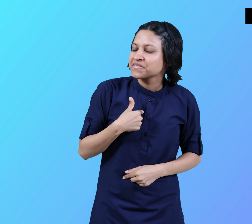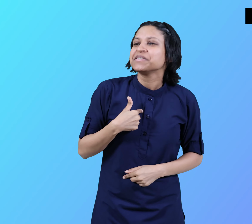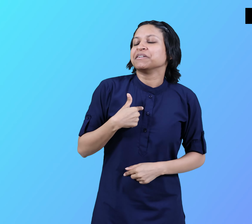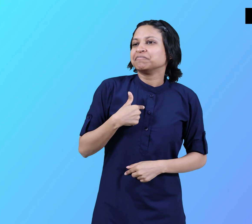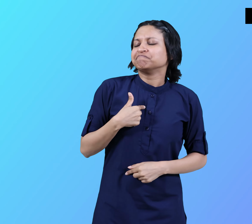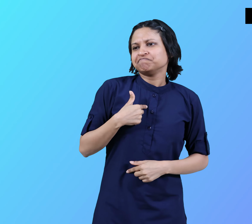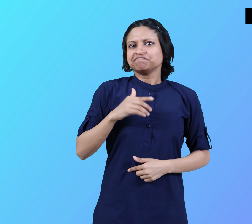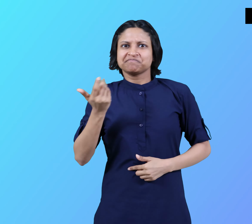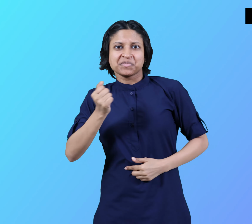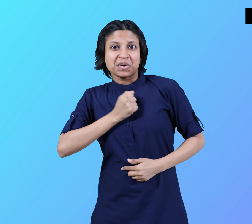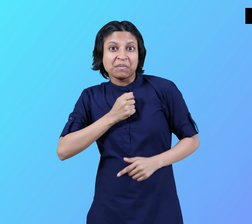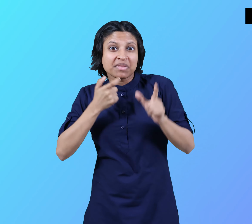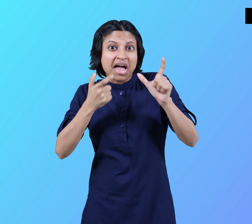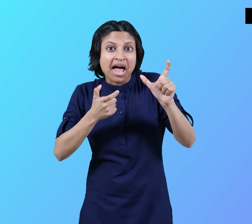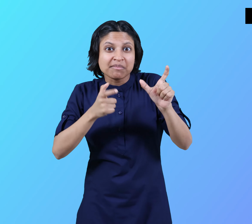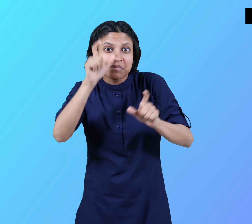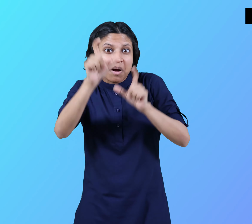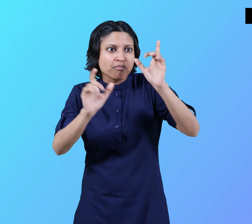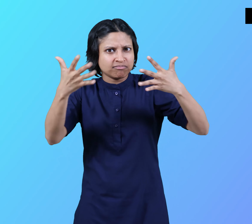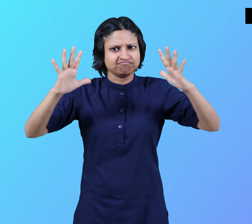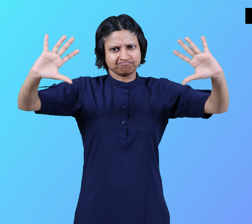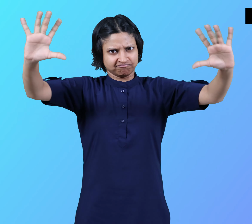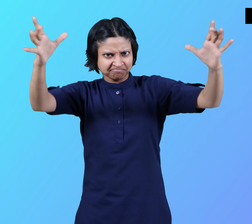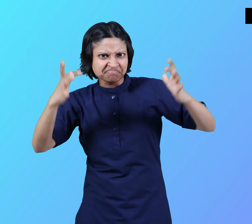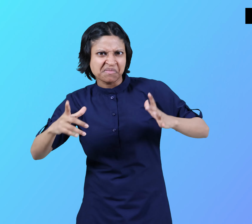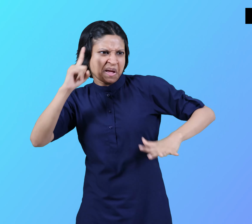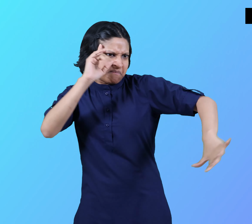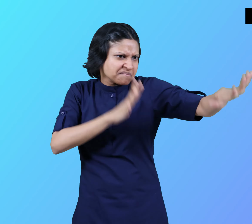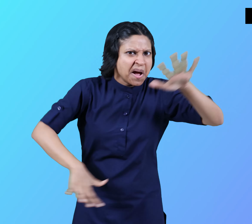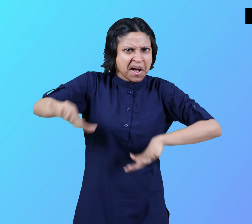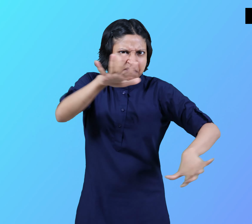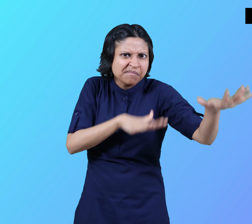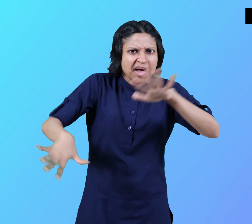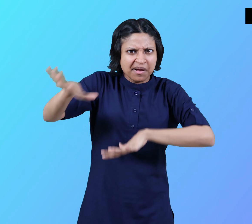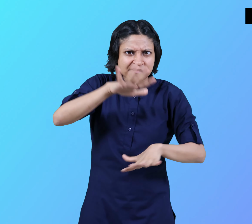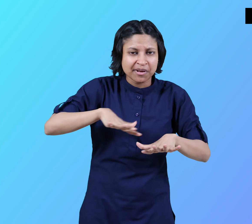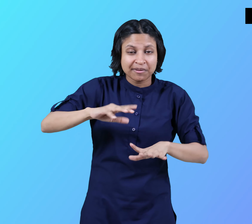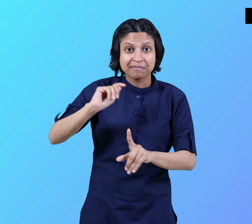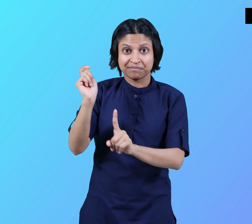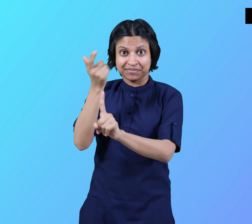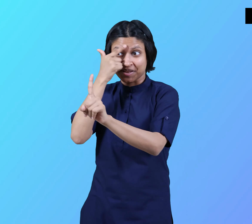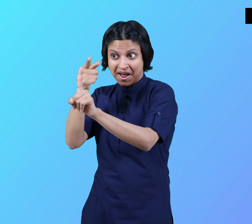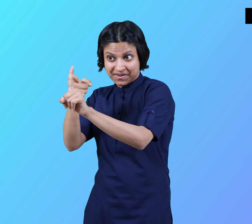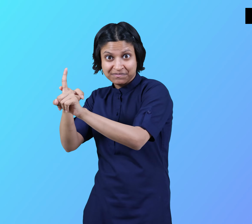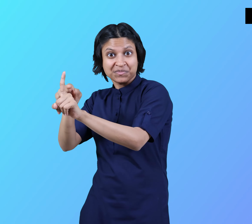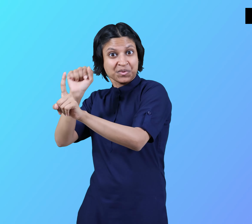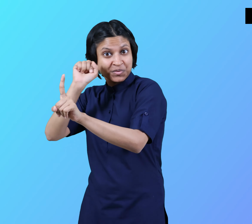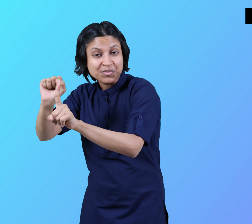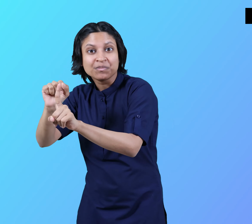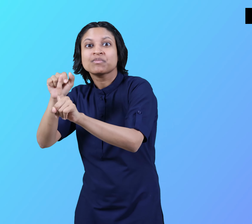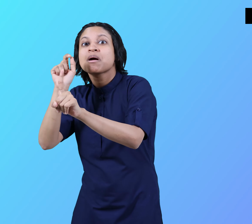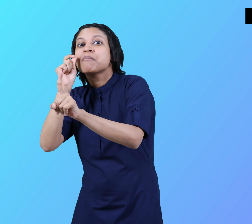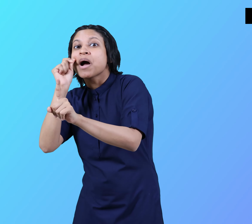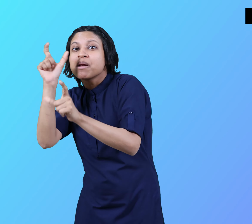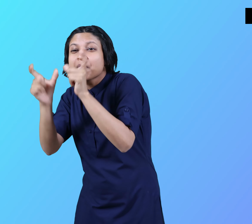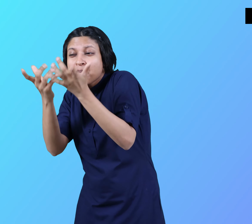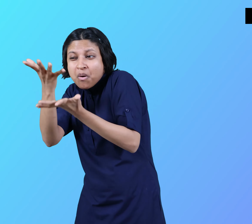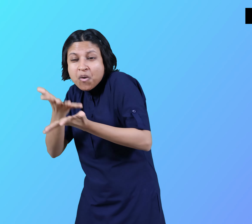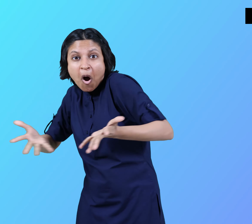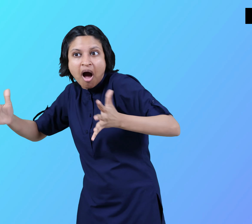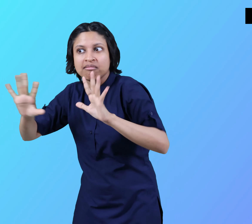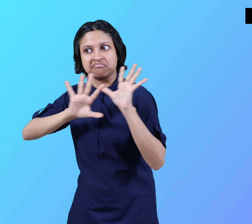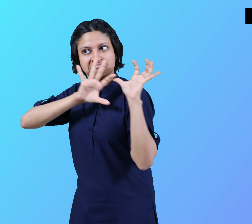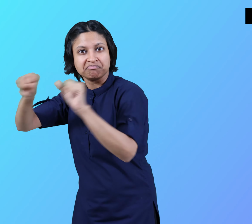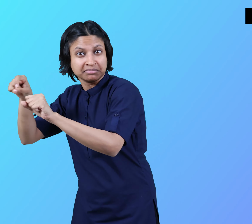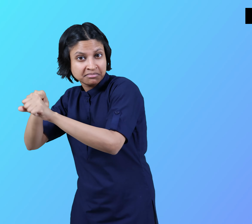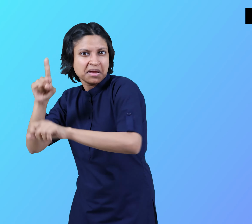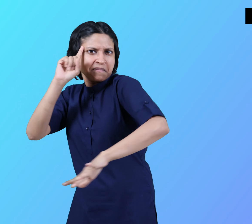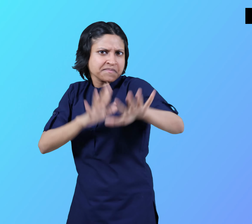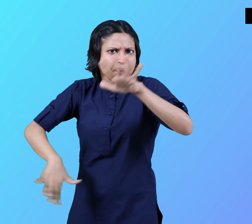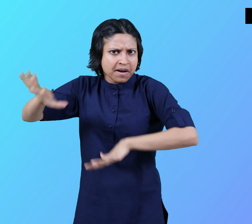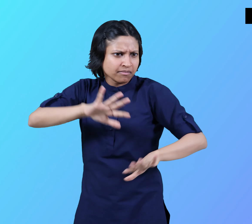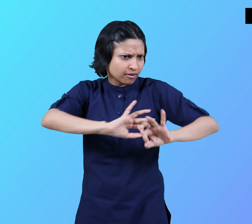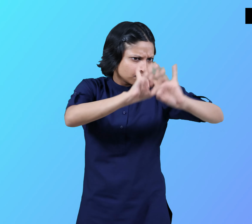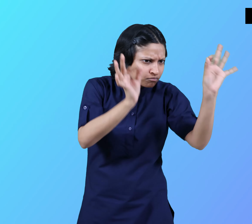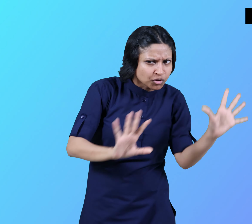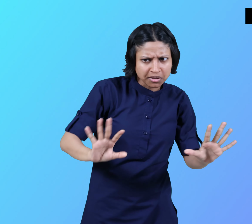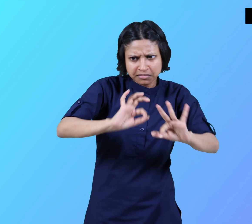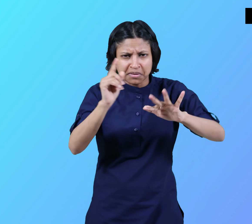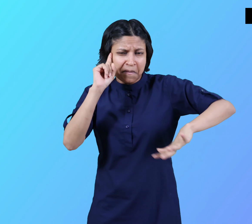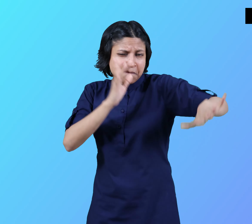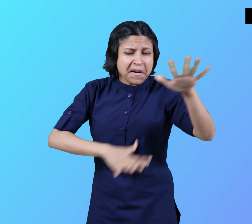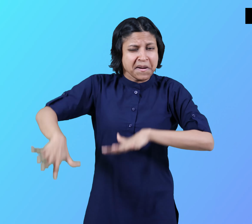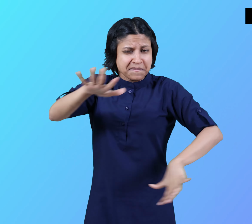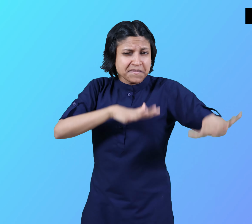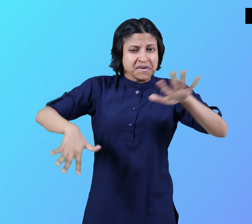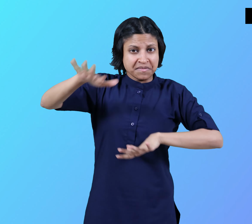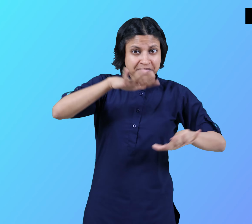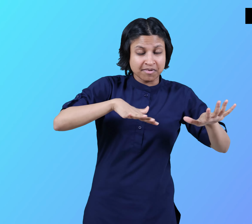Saul called all his army together for battle. They prepared to go down to Keilah to attack David and his men.